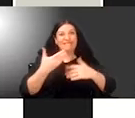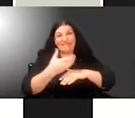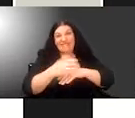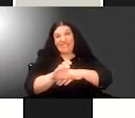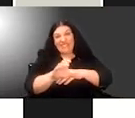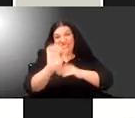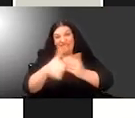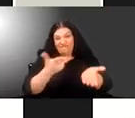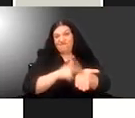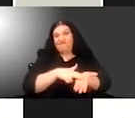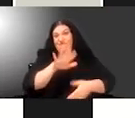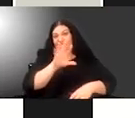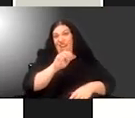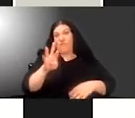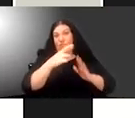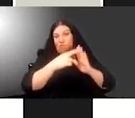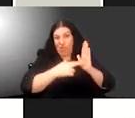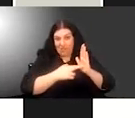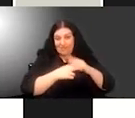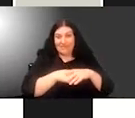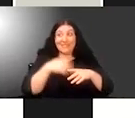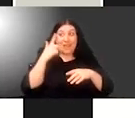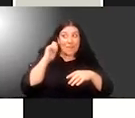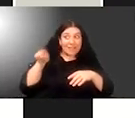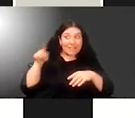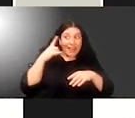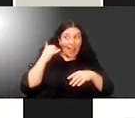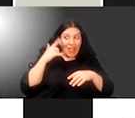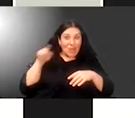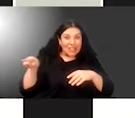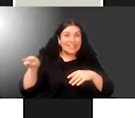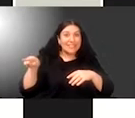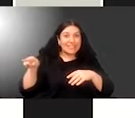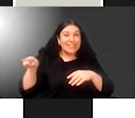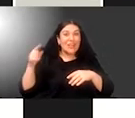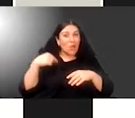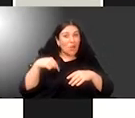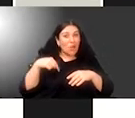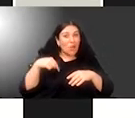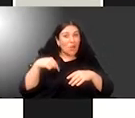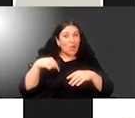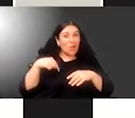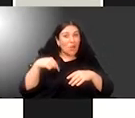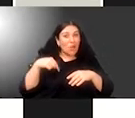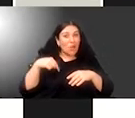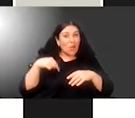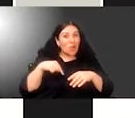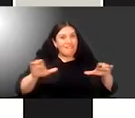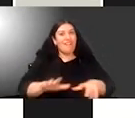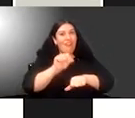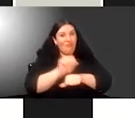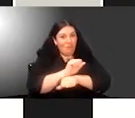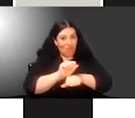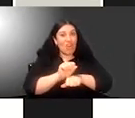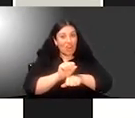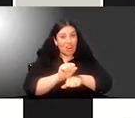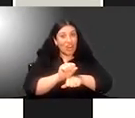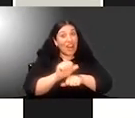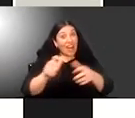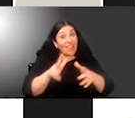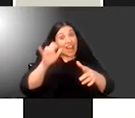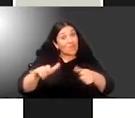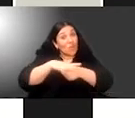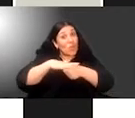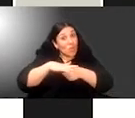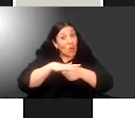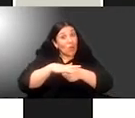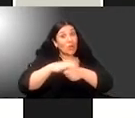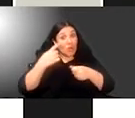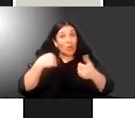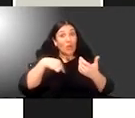So, we were able to really force the signing of the 504 regulations, because in California, we had really been doing a lot of work, and a lot of it was local. So we did get the support, not only of our congressional delegation, but our city council and county boards because the disability community was really locally organizing.